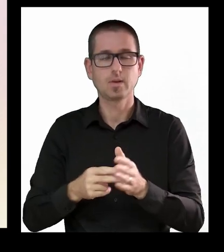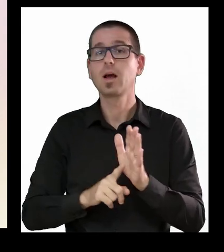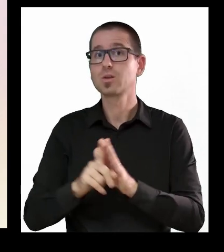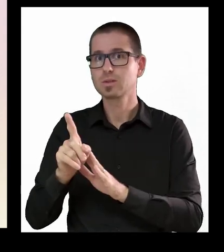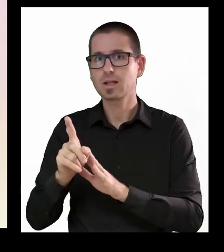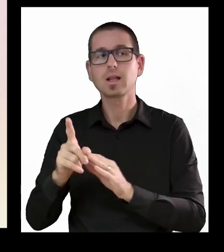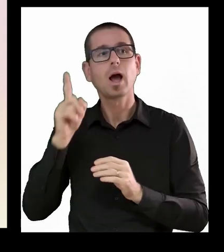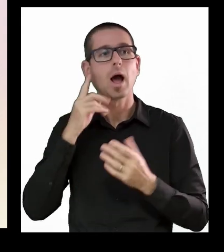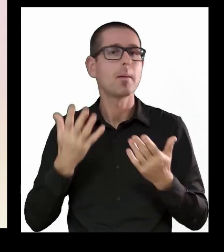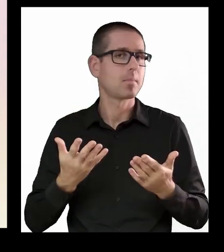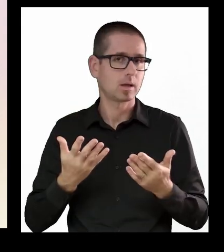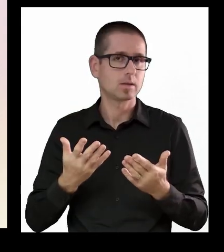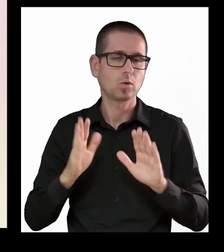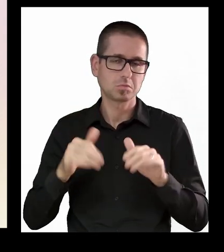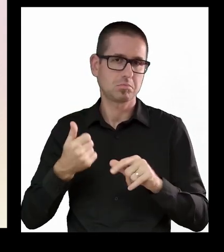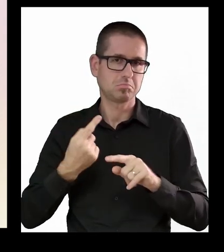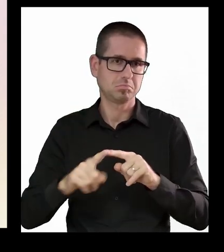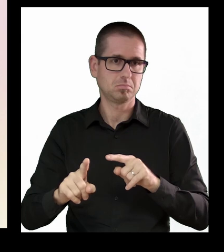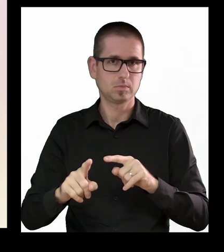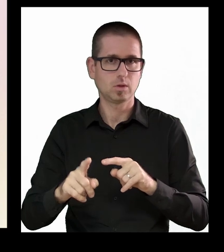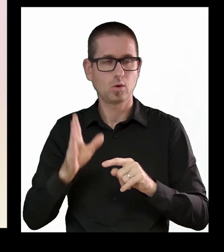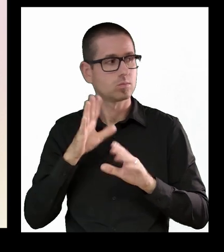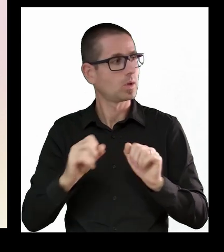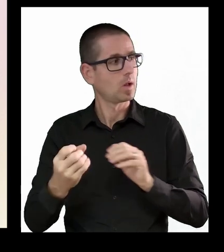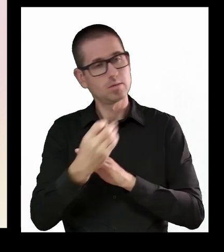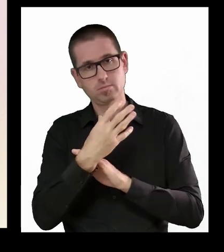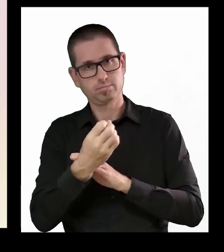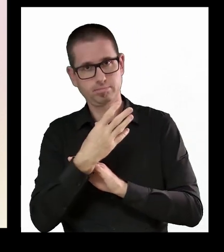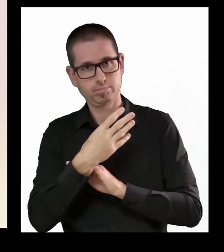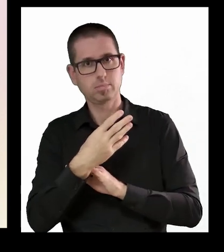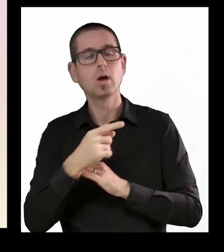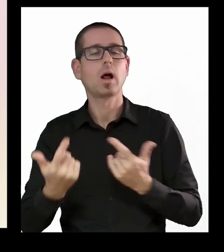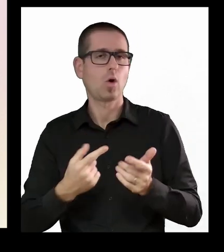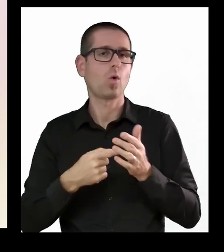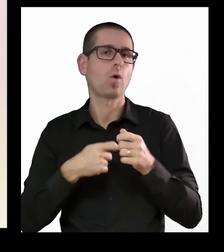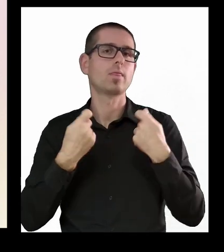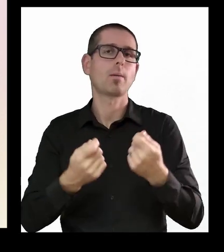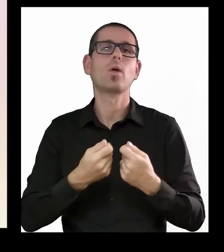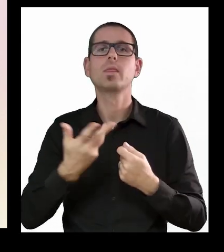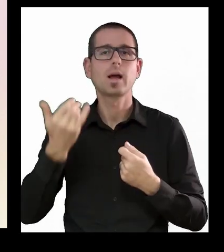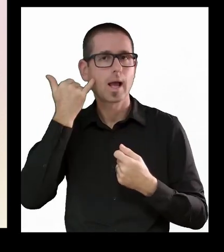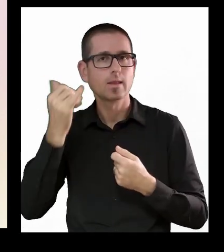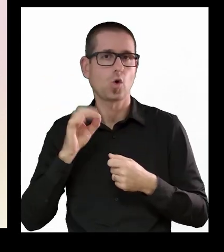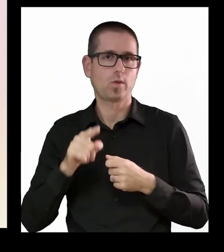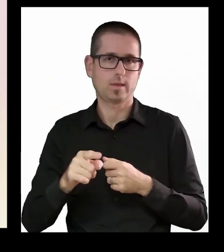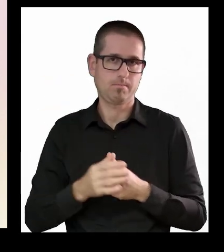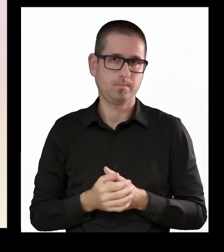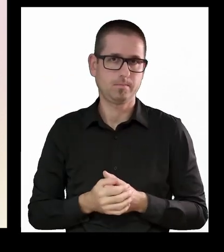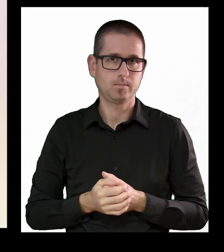But at least we take some screenshots and we can give you some ideas about this. The participant mostly